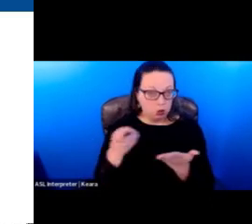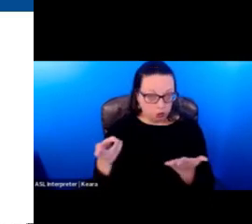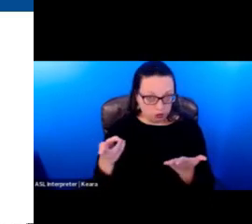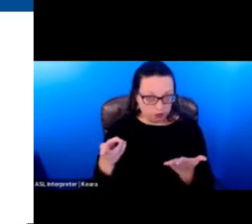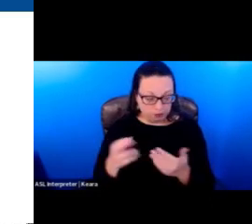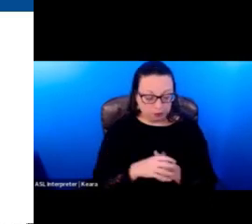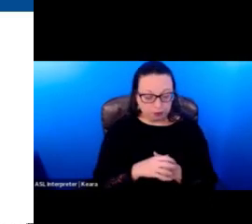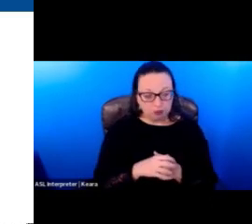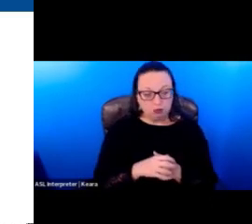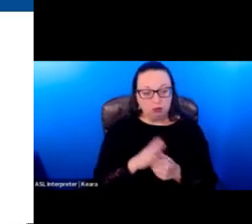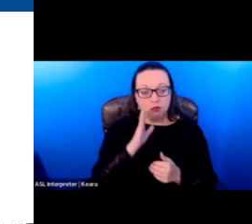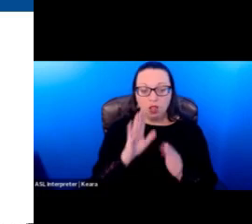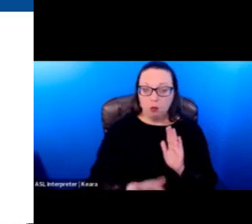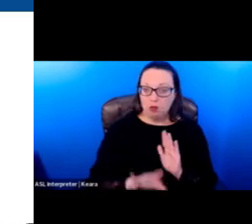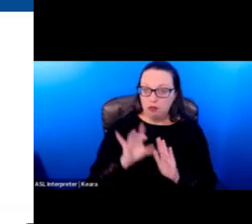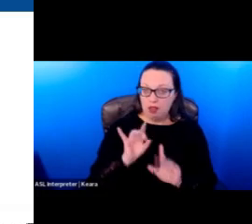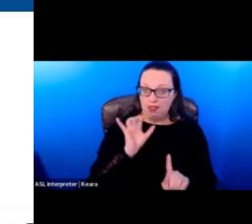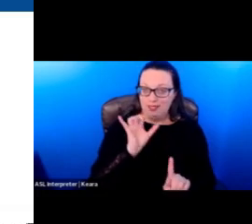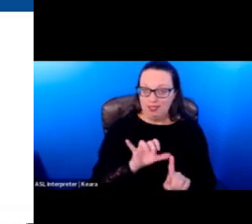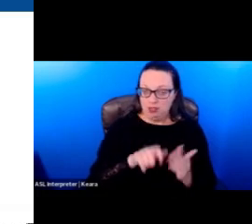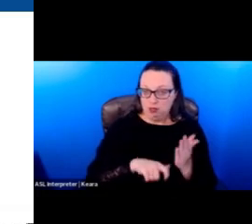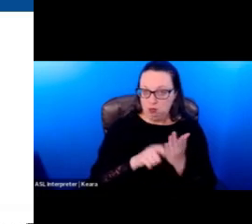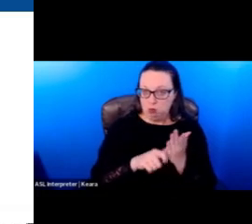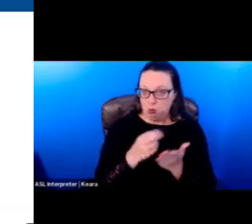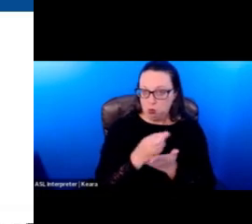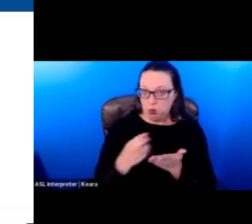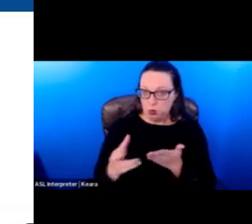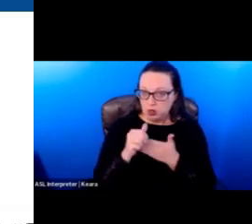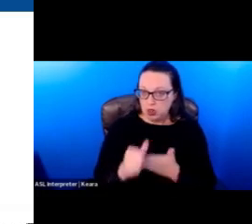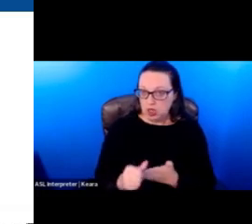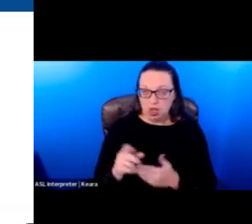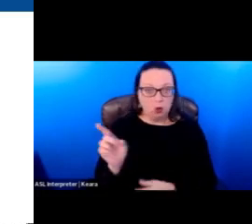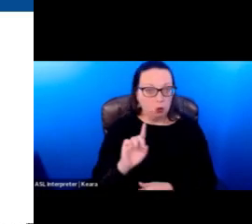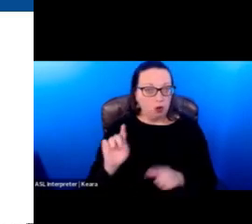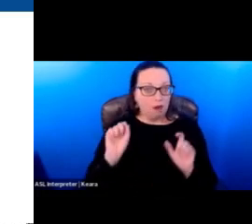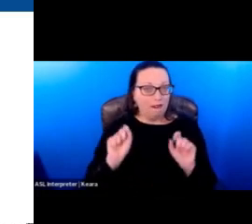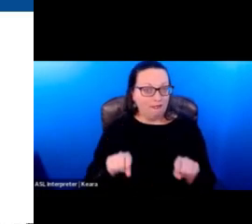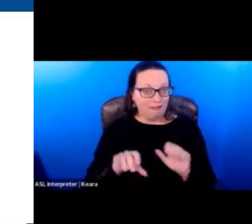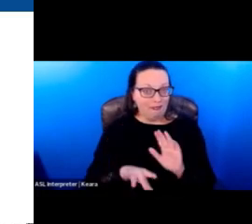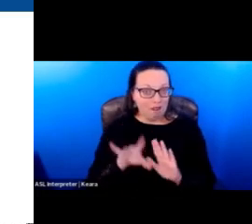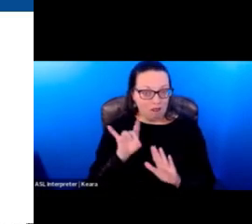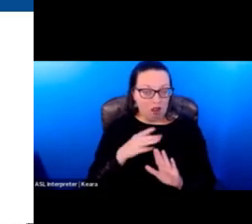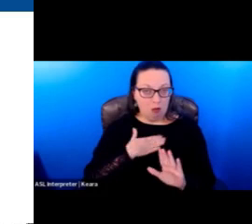this bulletin or this resource guide, where I can locate my office's for vocational